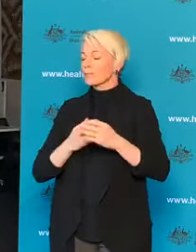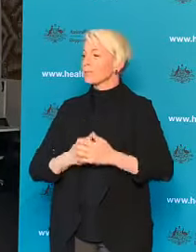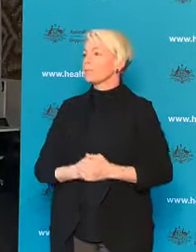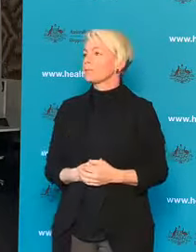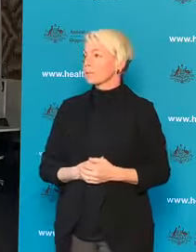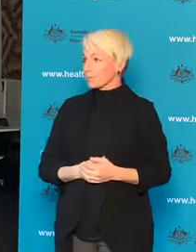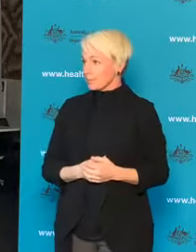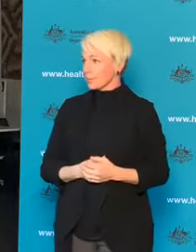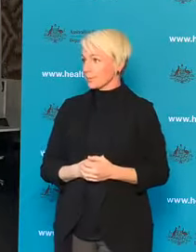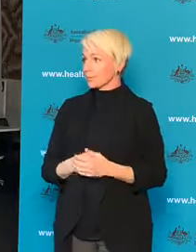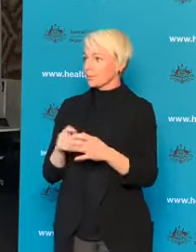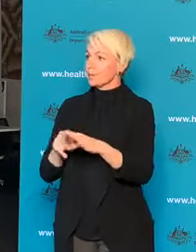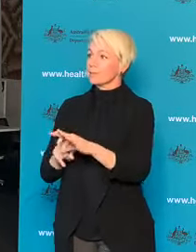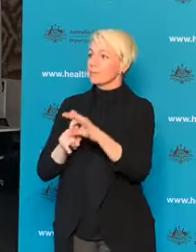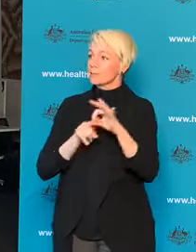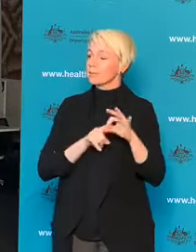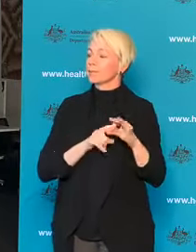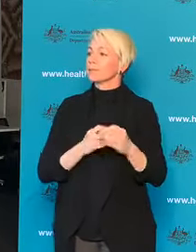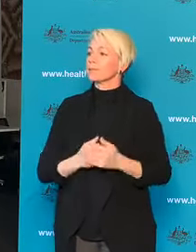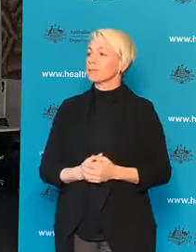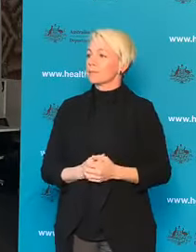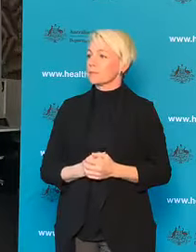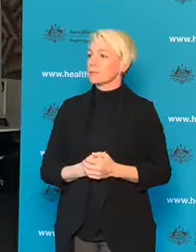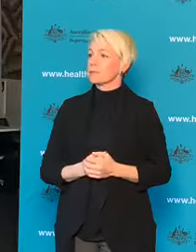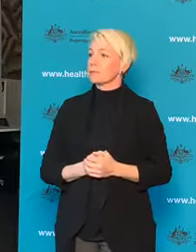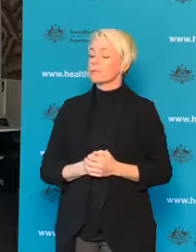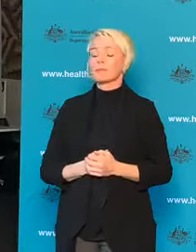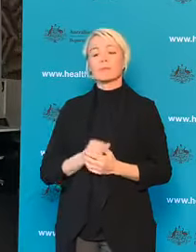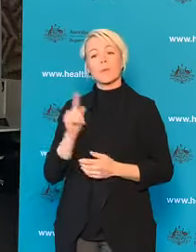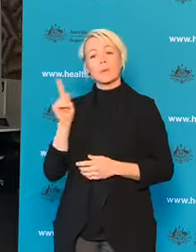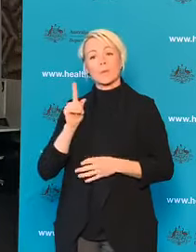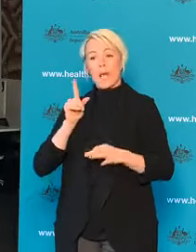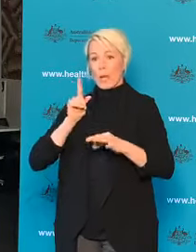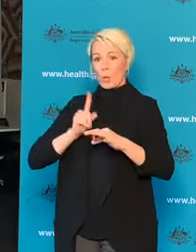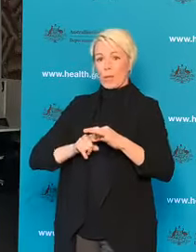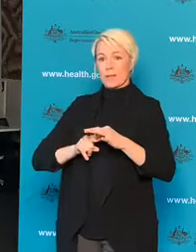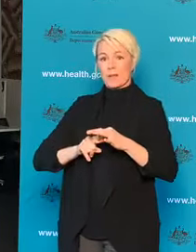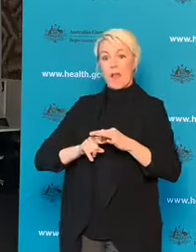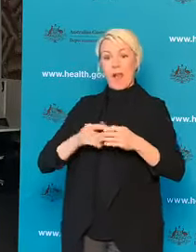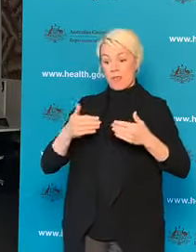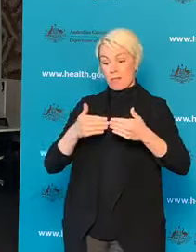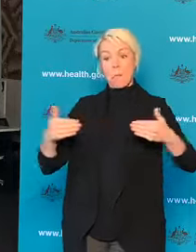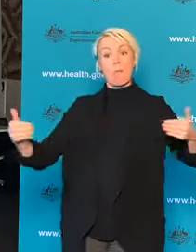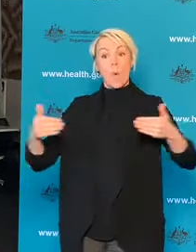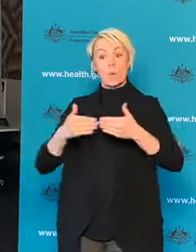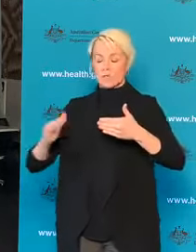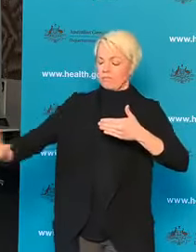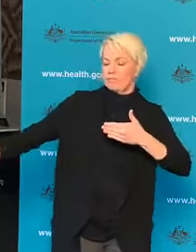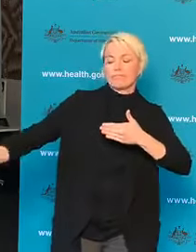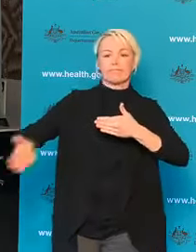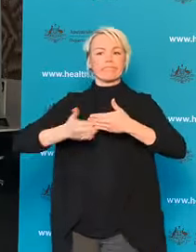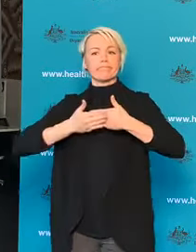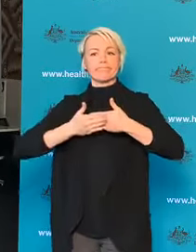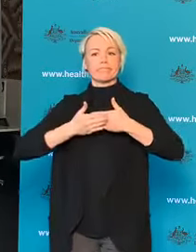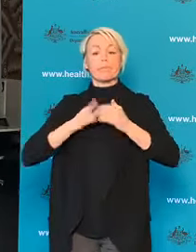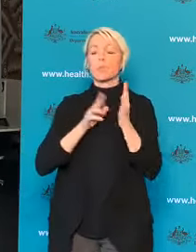Reporter: Today Queensland closed its borders to the ACT and the remainder of New South Wales. Their health Minister actually